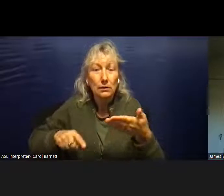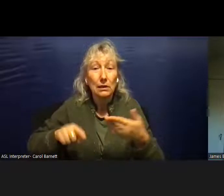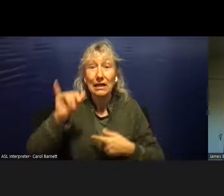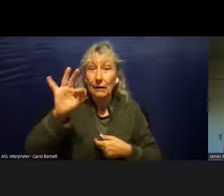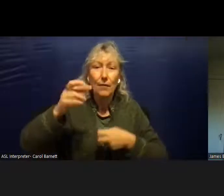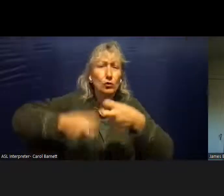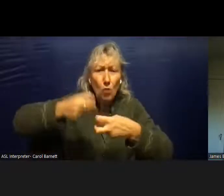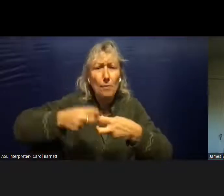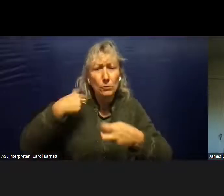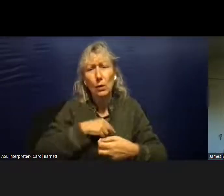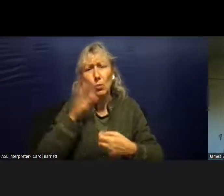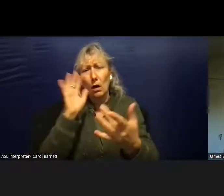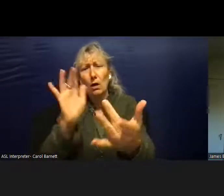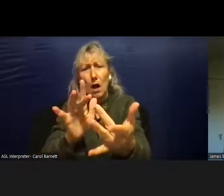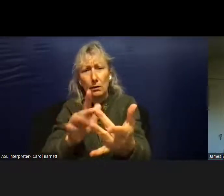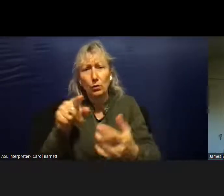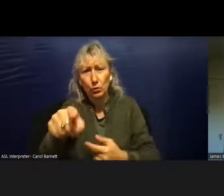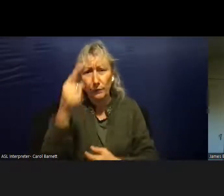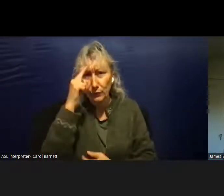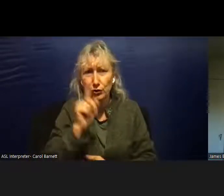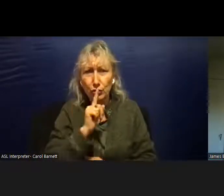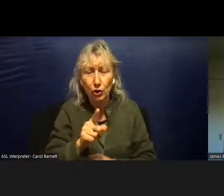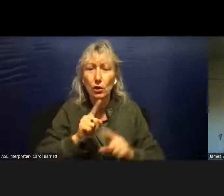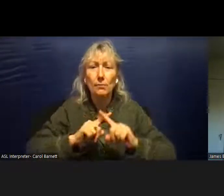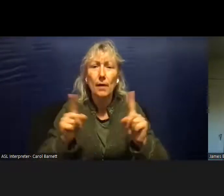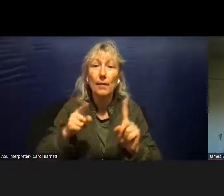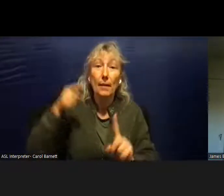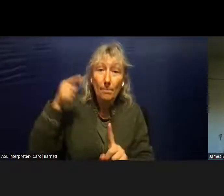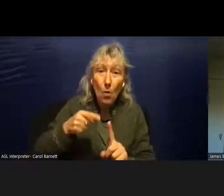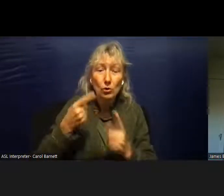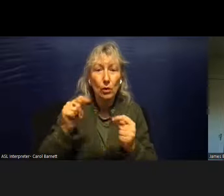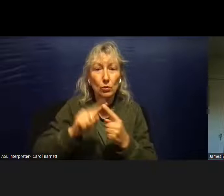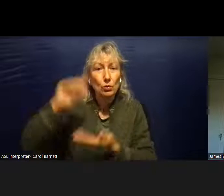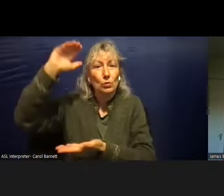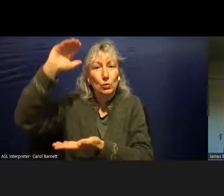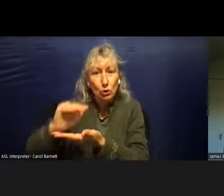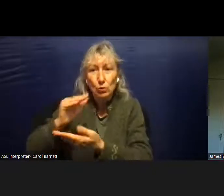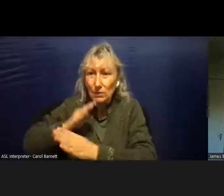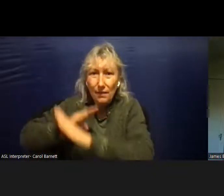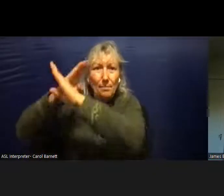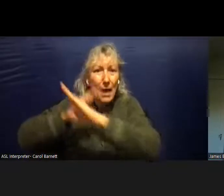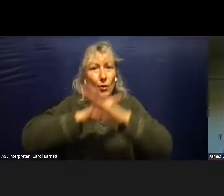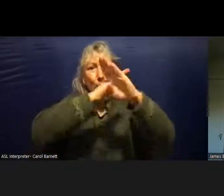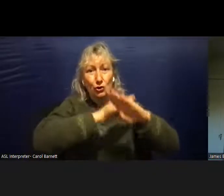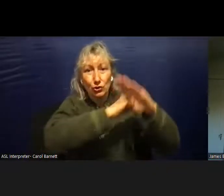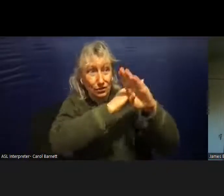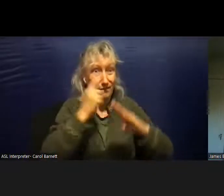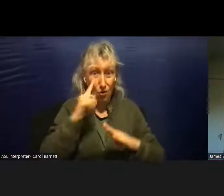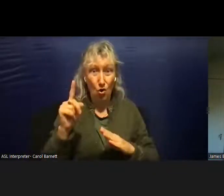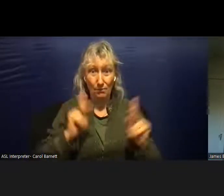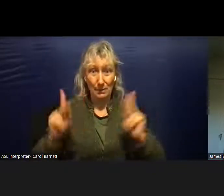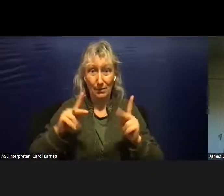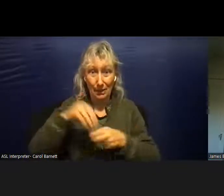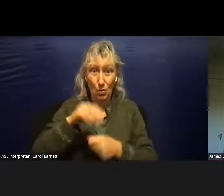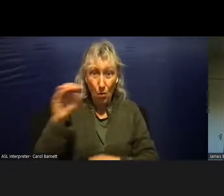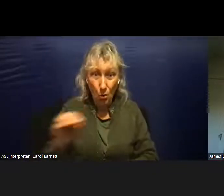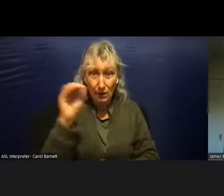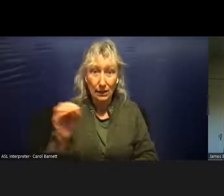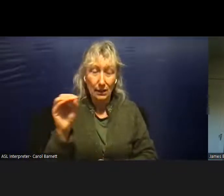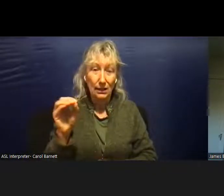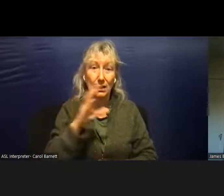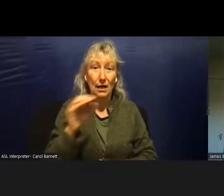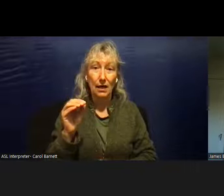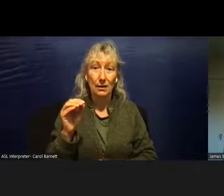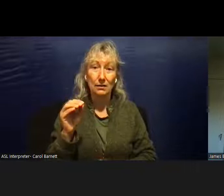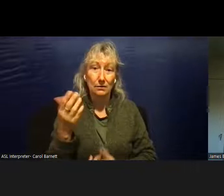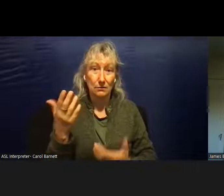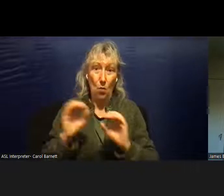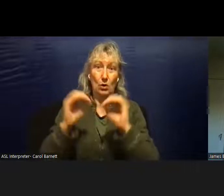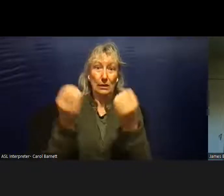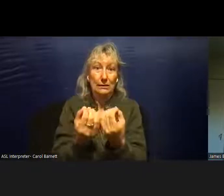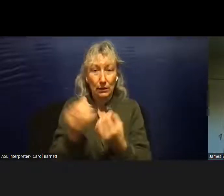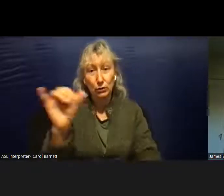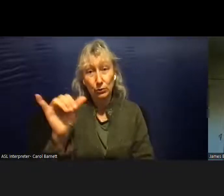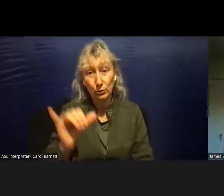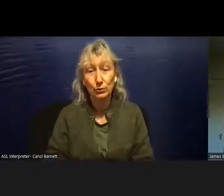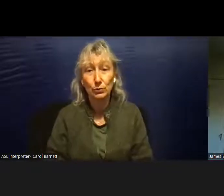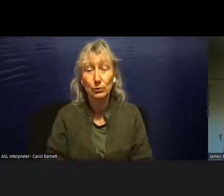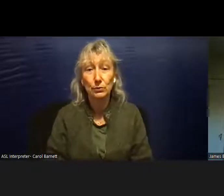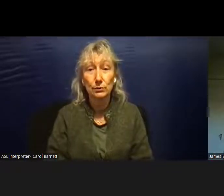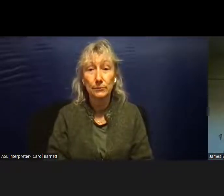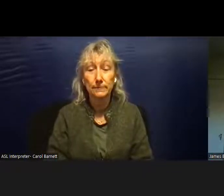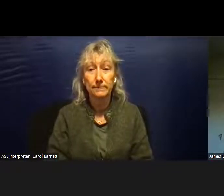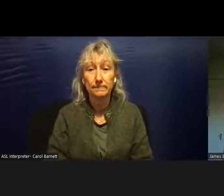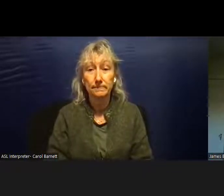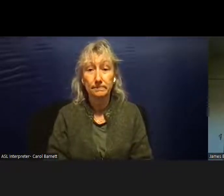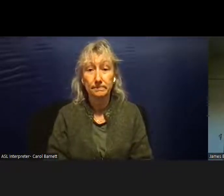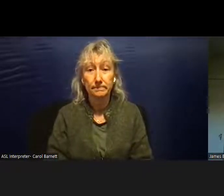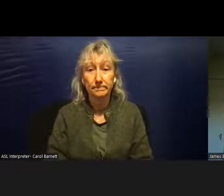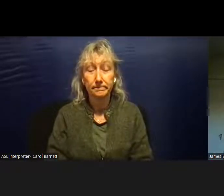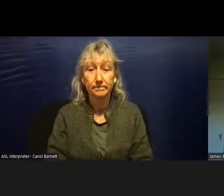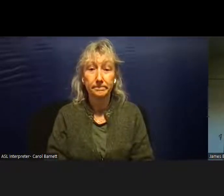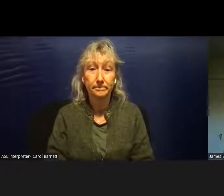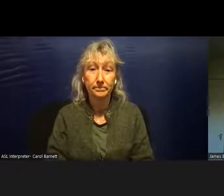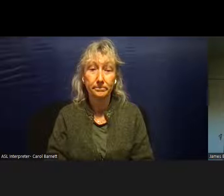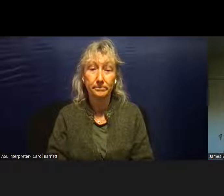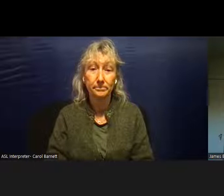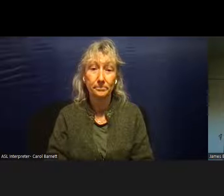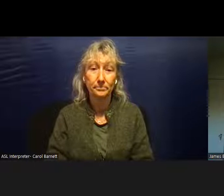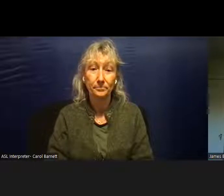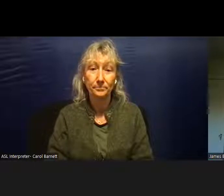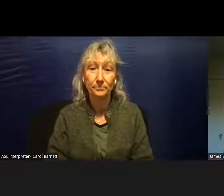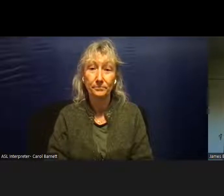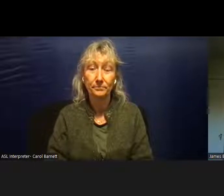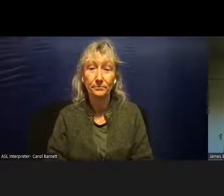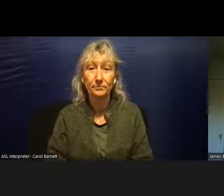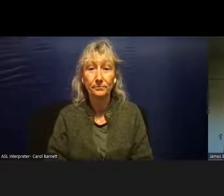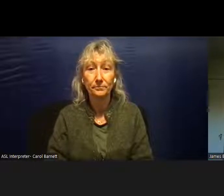If there's any team the team will get back you know through sharing, we'll get back to you, let you know.